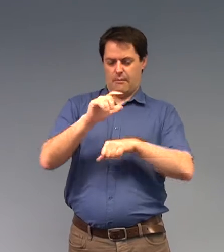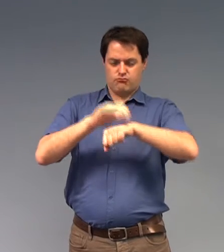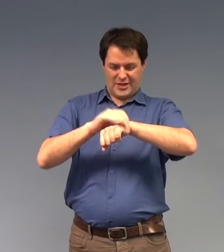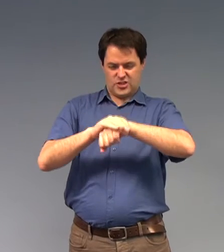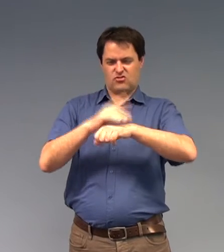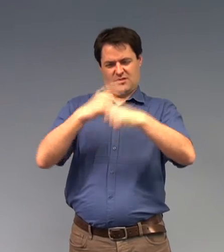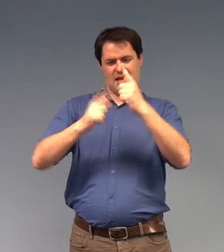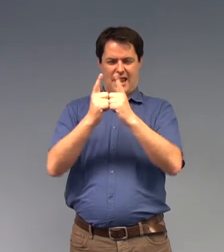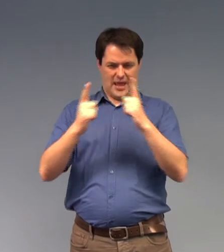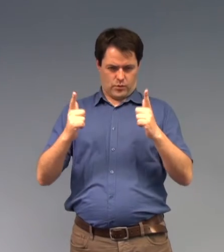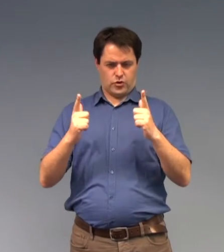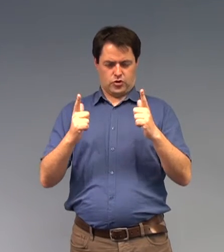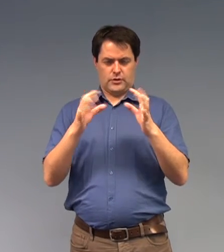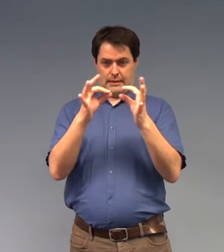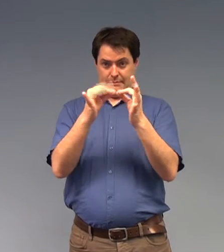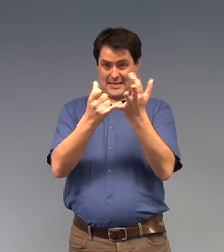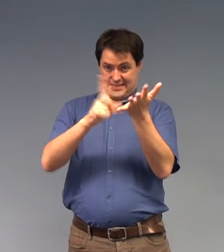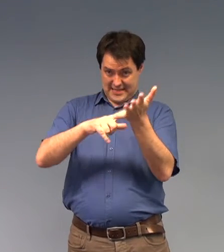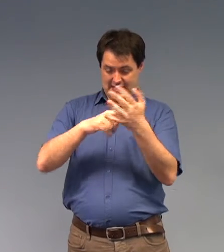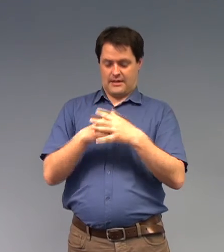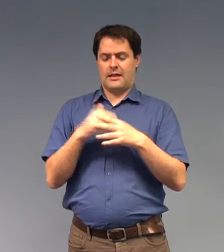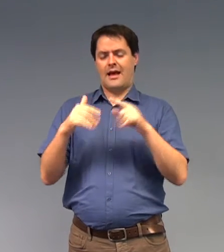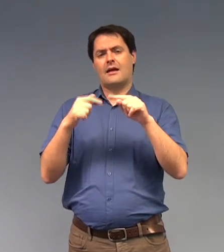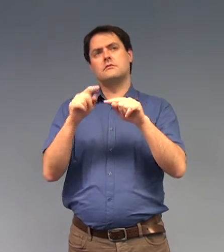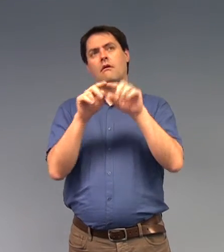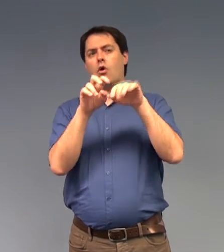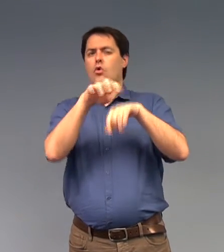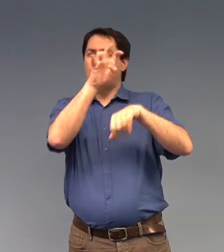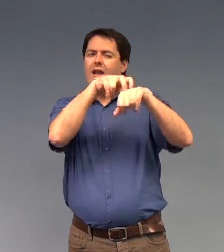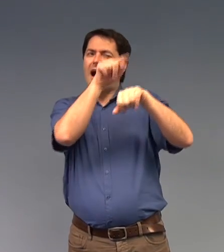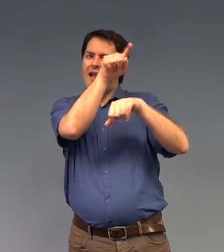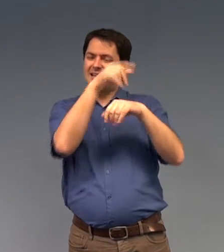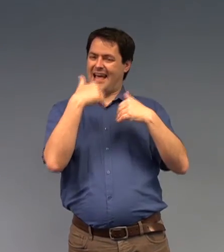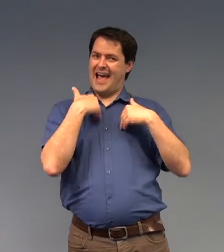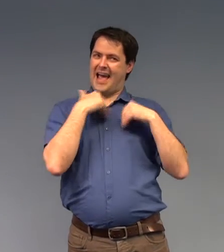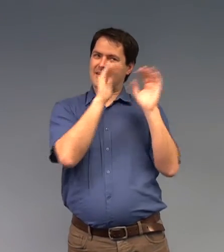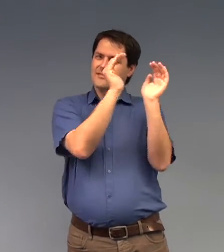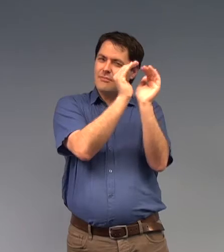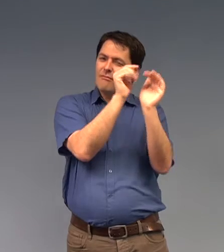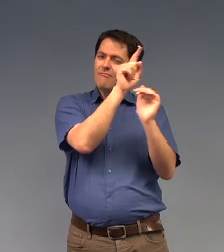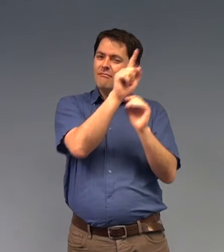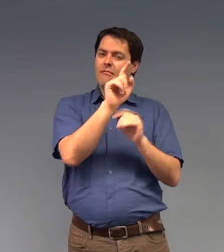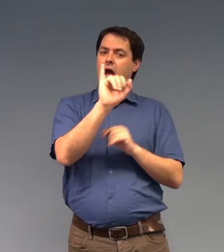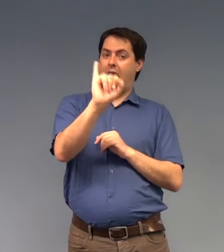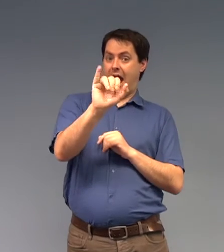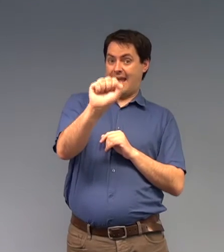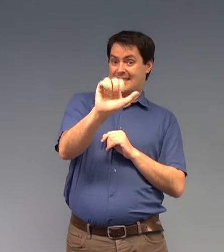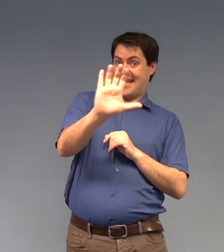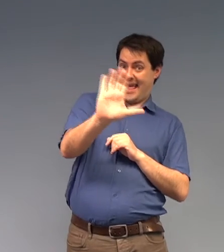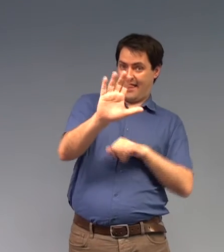British Sign Language (BSL) and then in Northern Ireland,